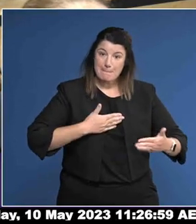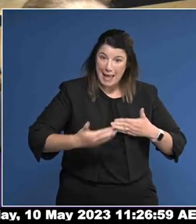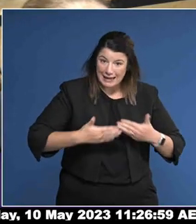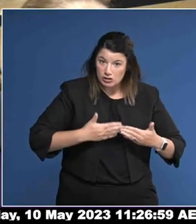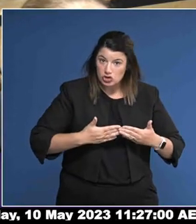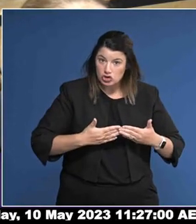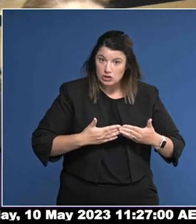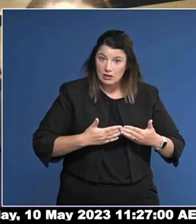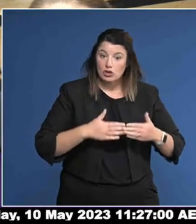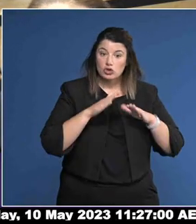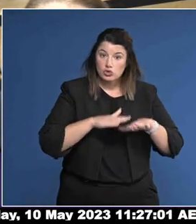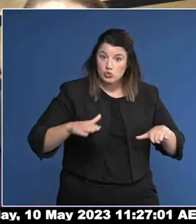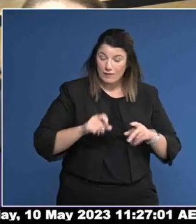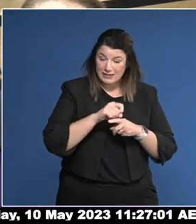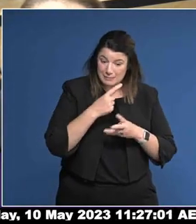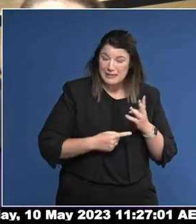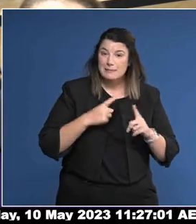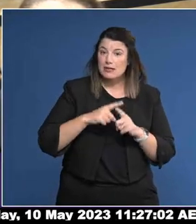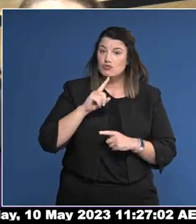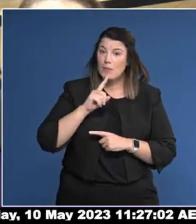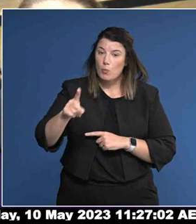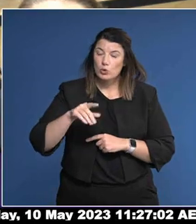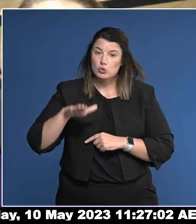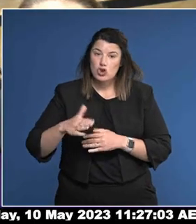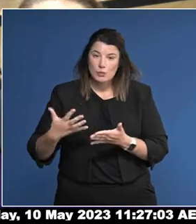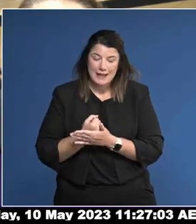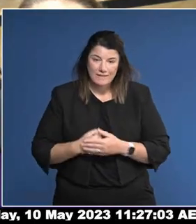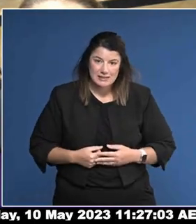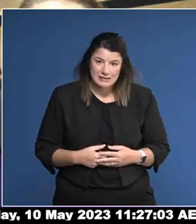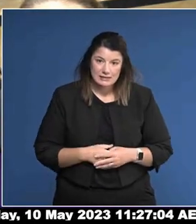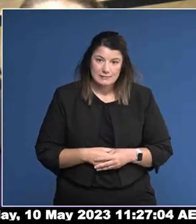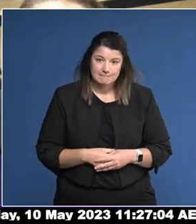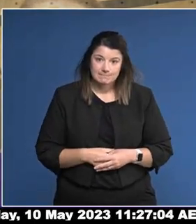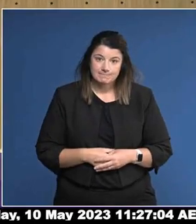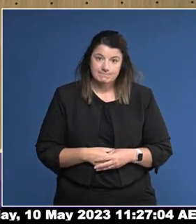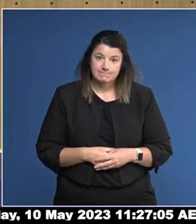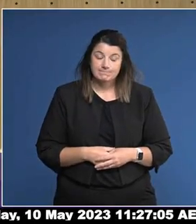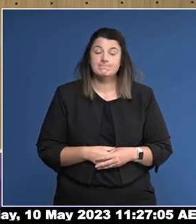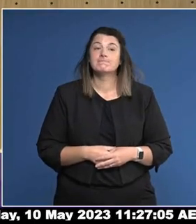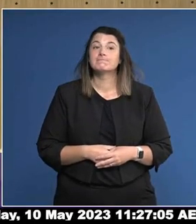reporting? MS STEVENSON: I think there's potential for that to be valuable to us in